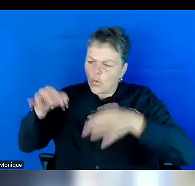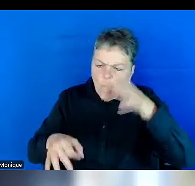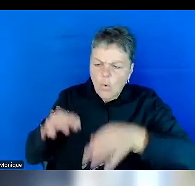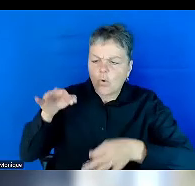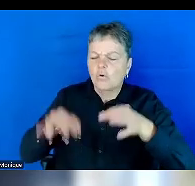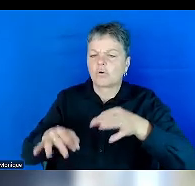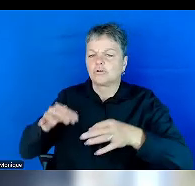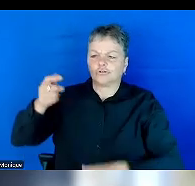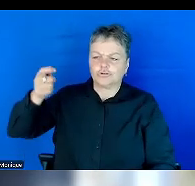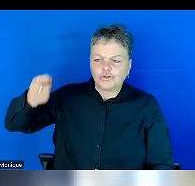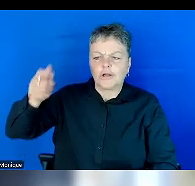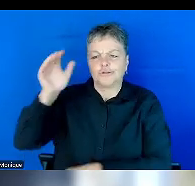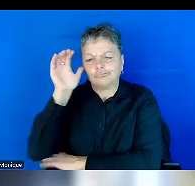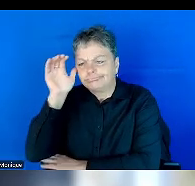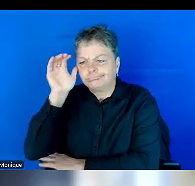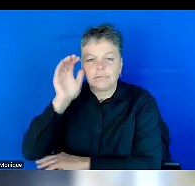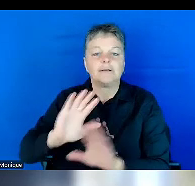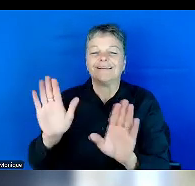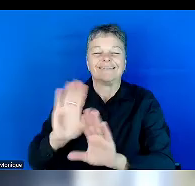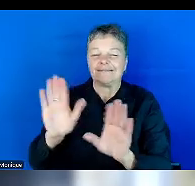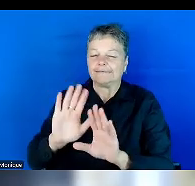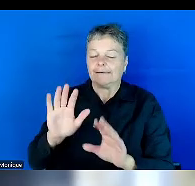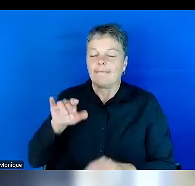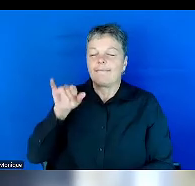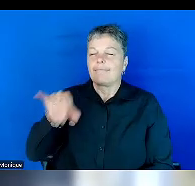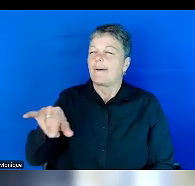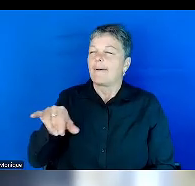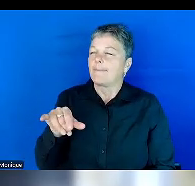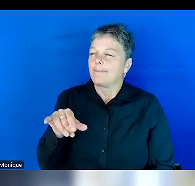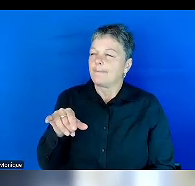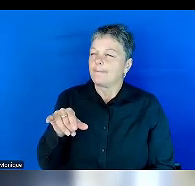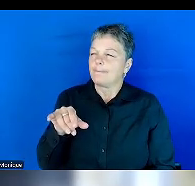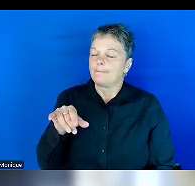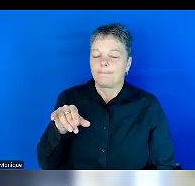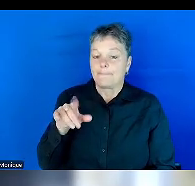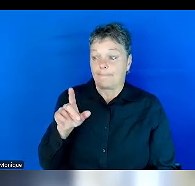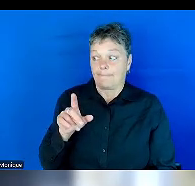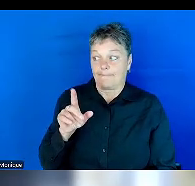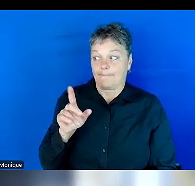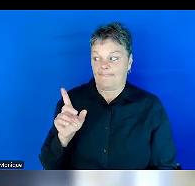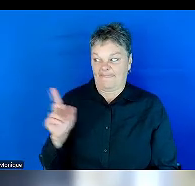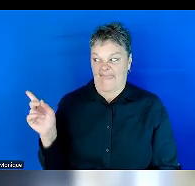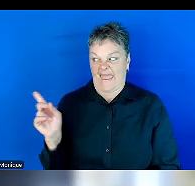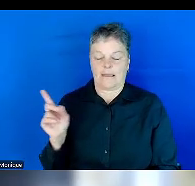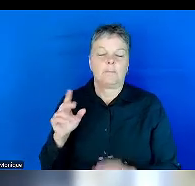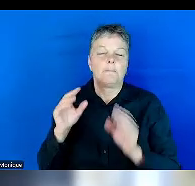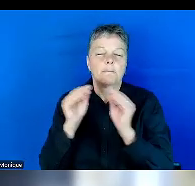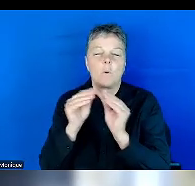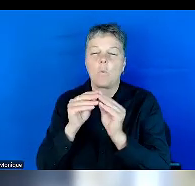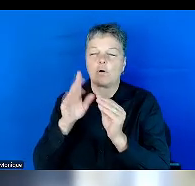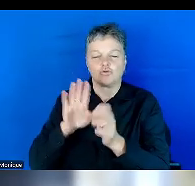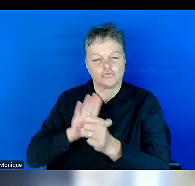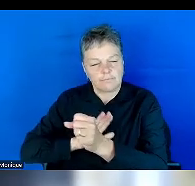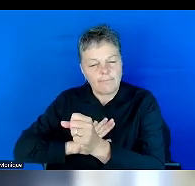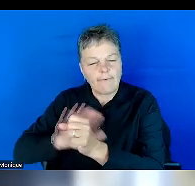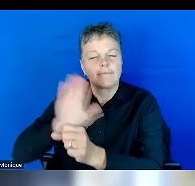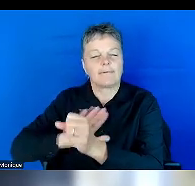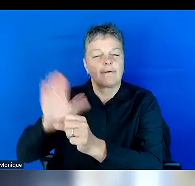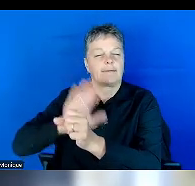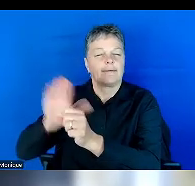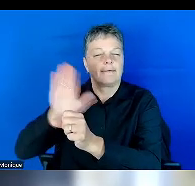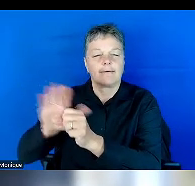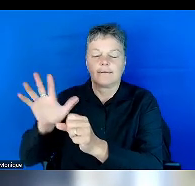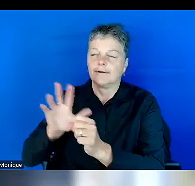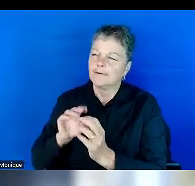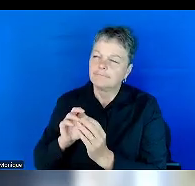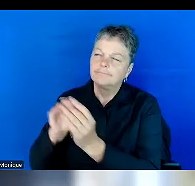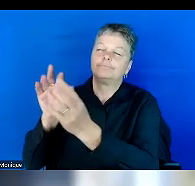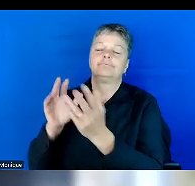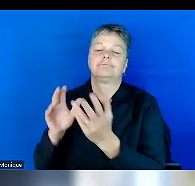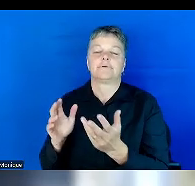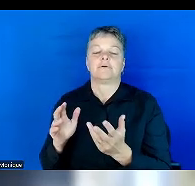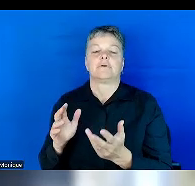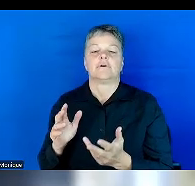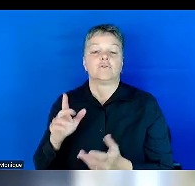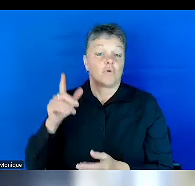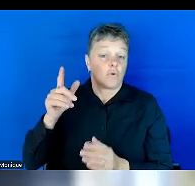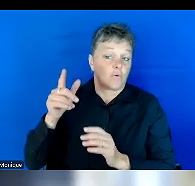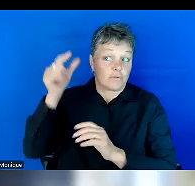but really more about advocating uh with the government, advocating with uh decision makers